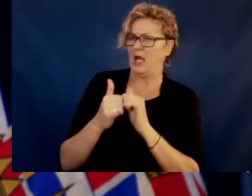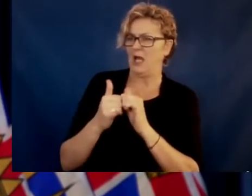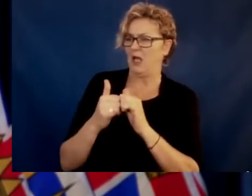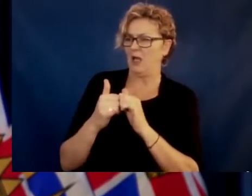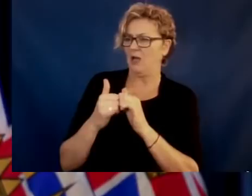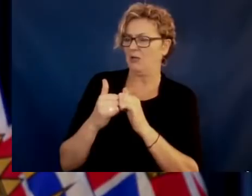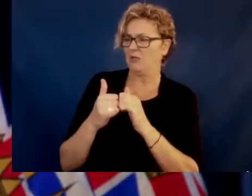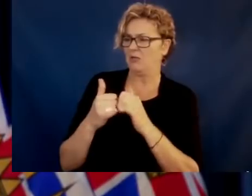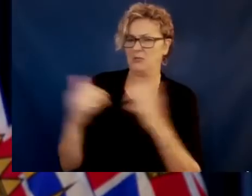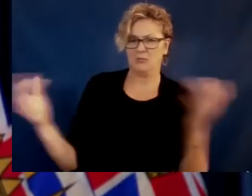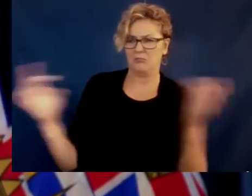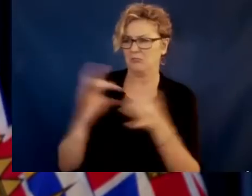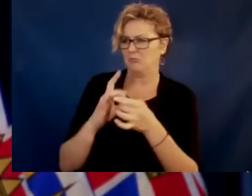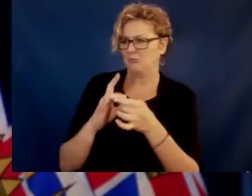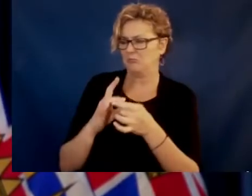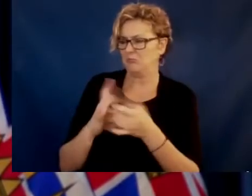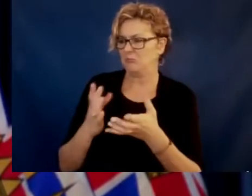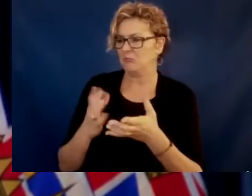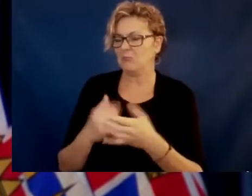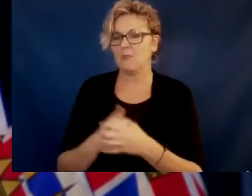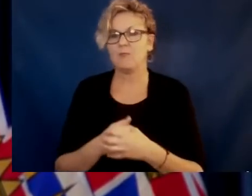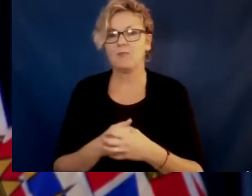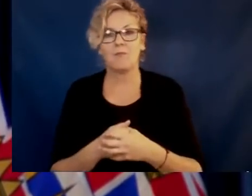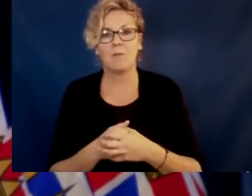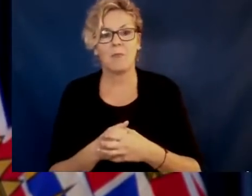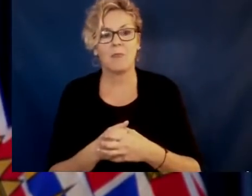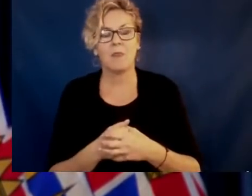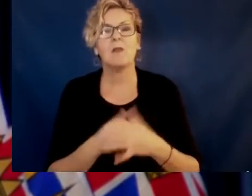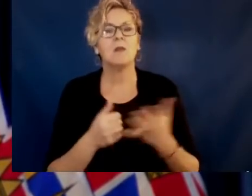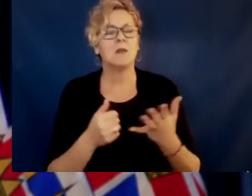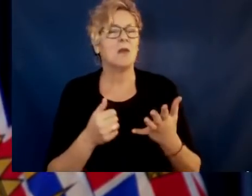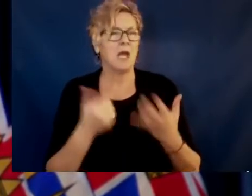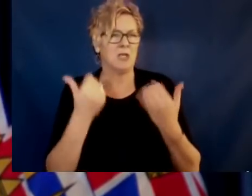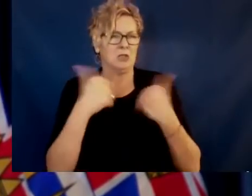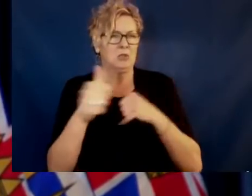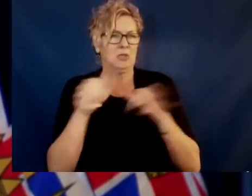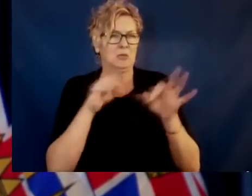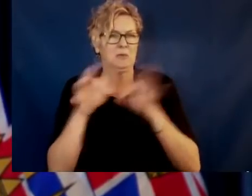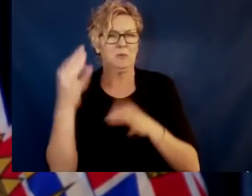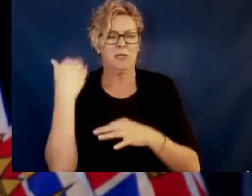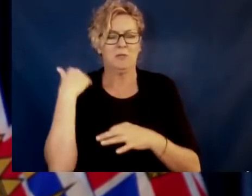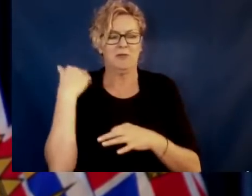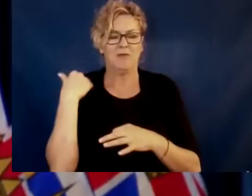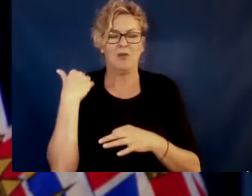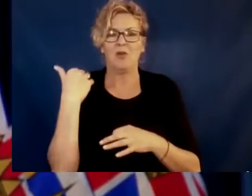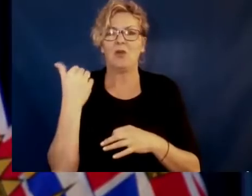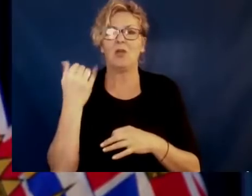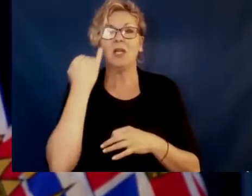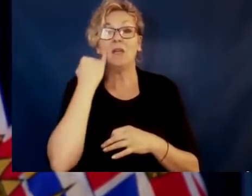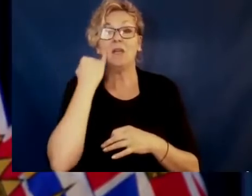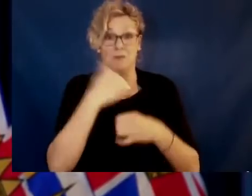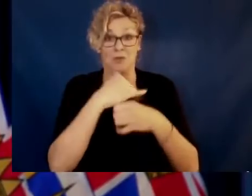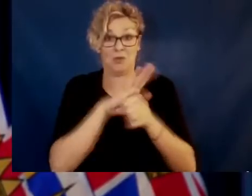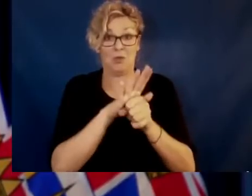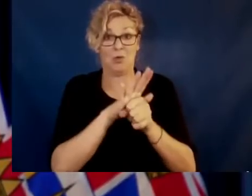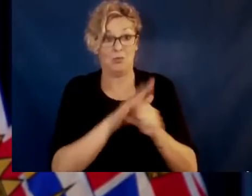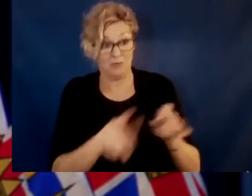that the unlinked cases are the ones that cause us most concern. We know from this virus, we've learned a lot